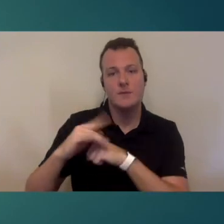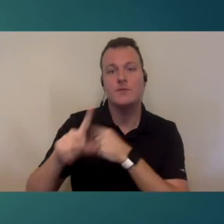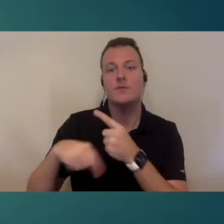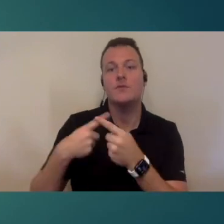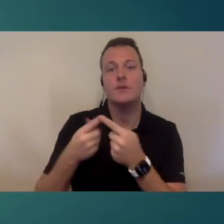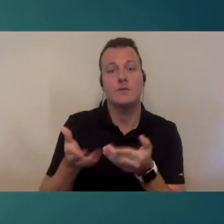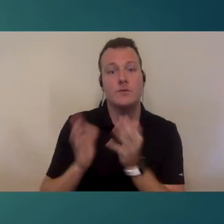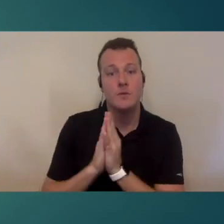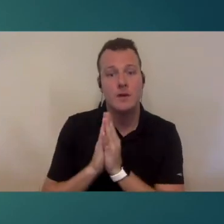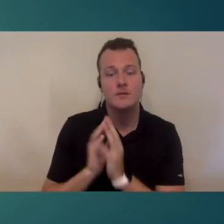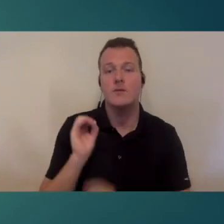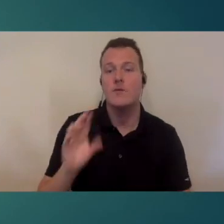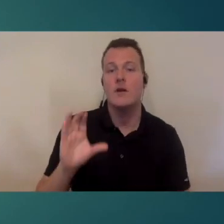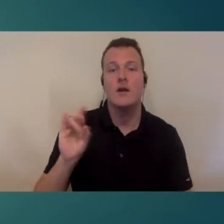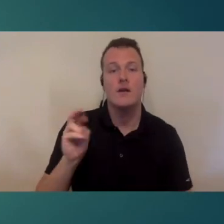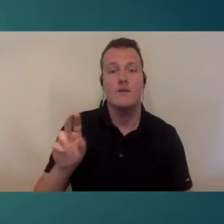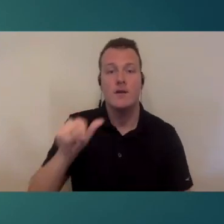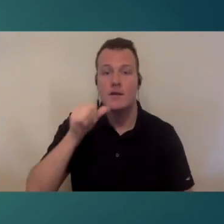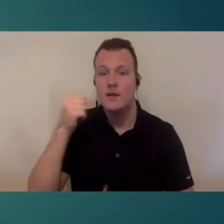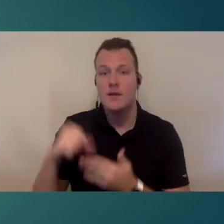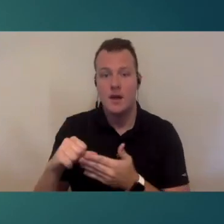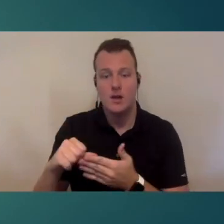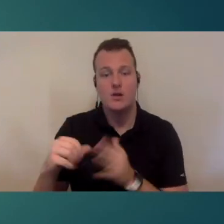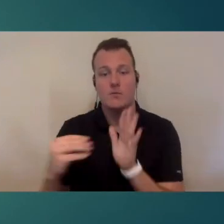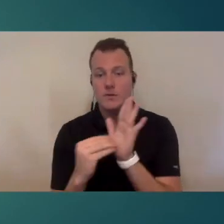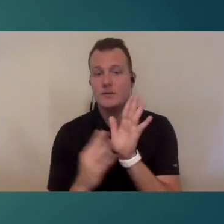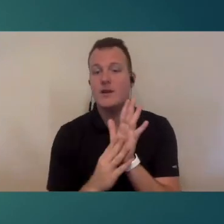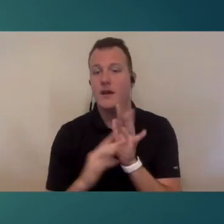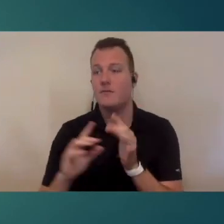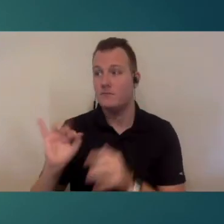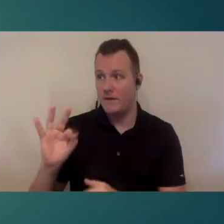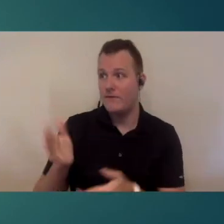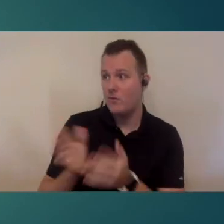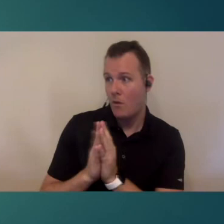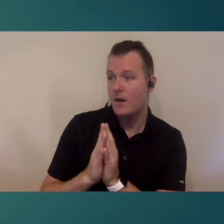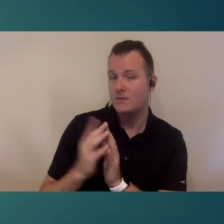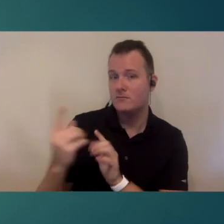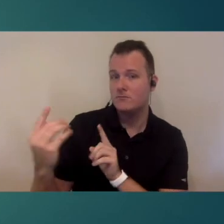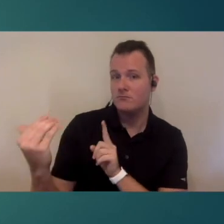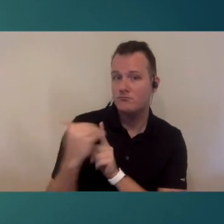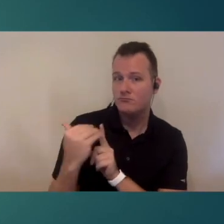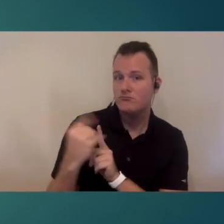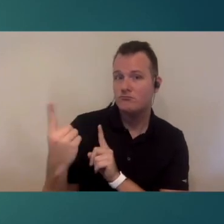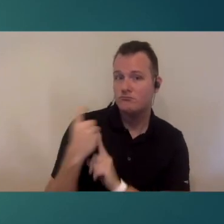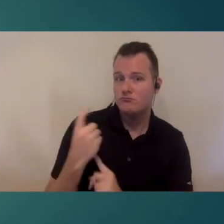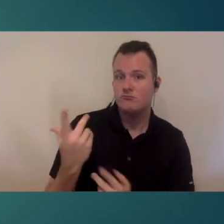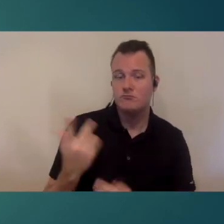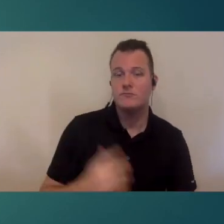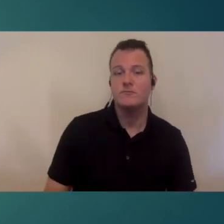your cover letter if that is more suited to where it fits in, and in where the